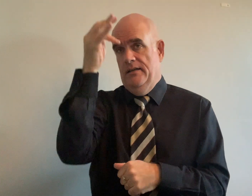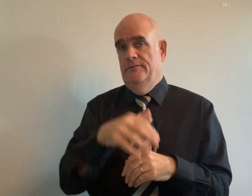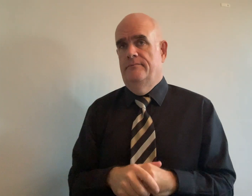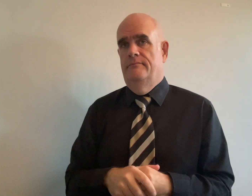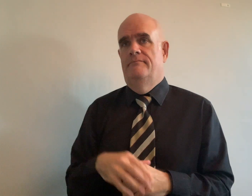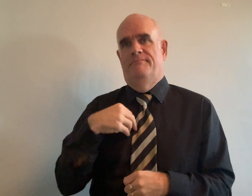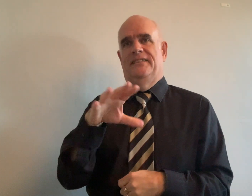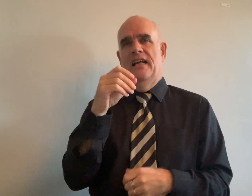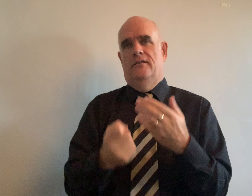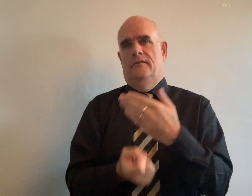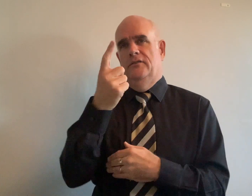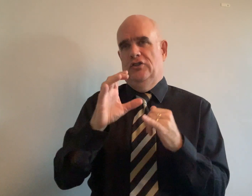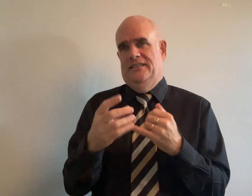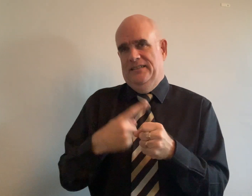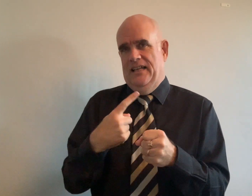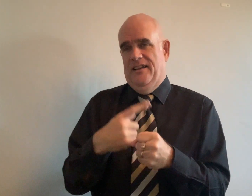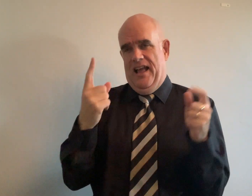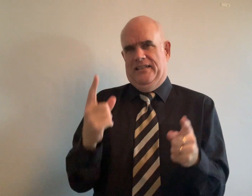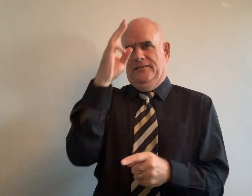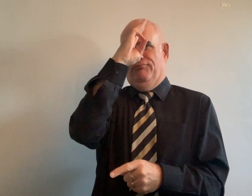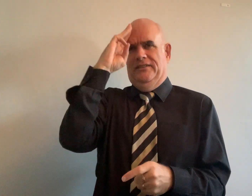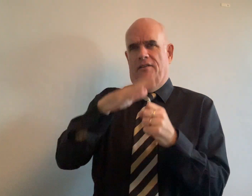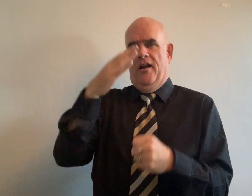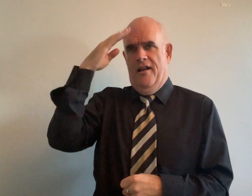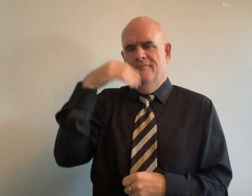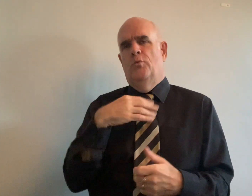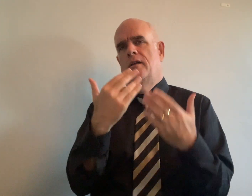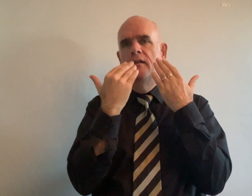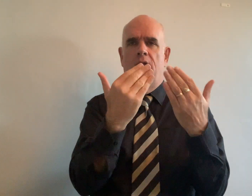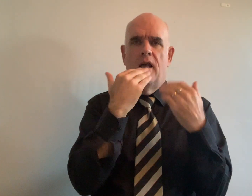all those who continue to work tirelessly and selflessly to keep